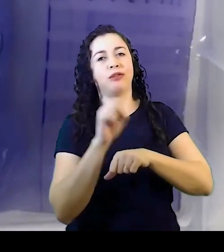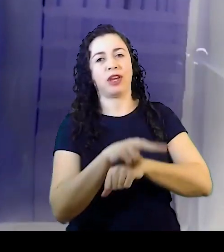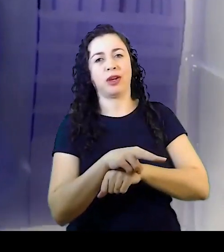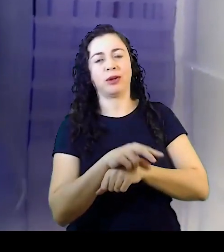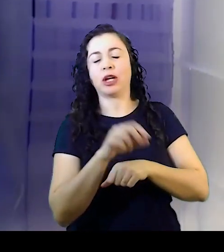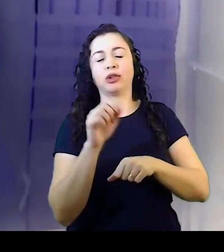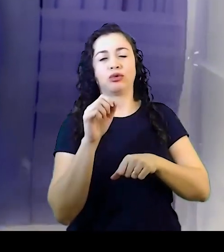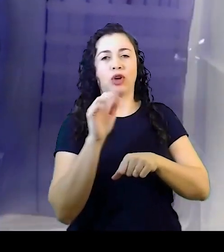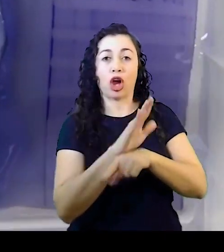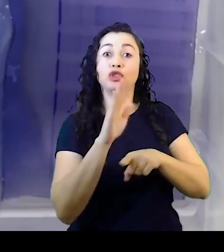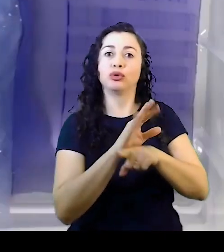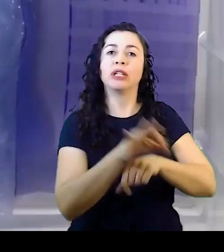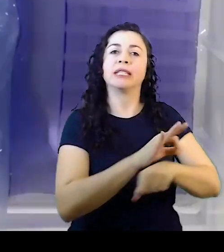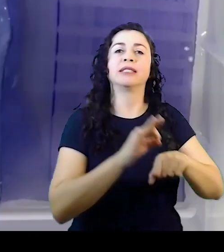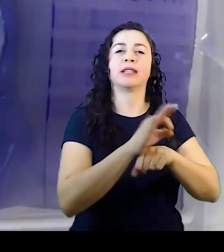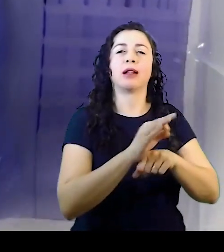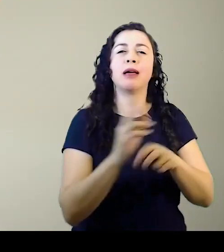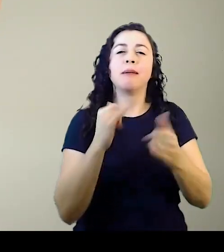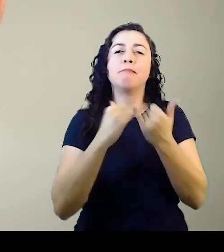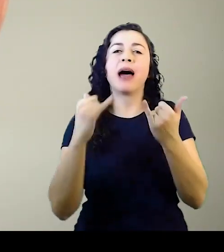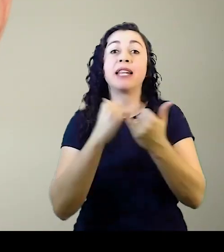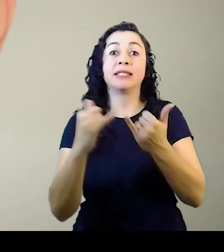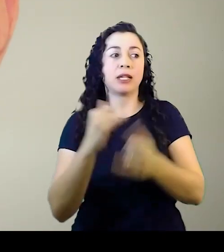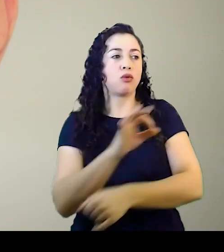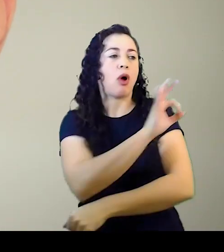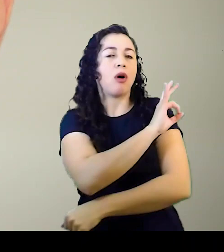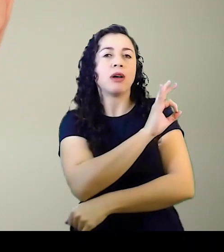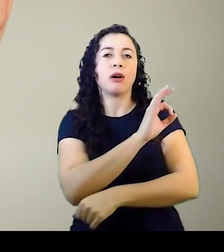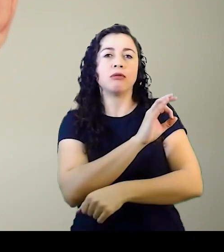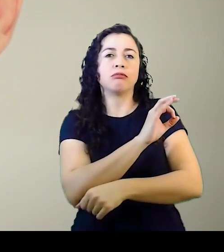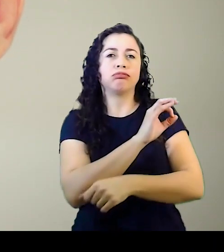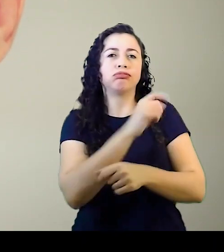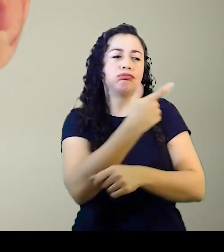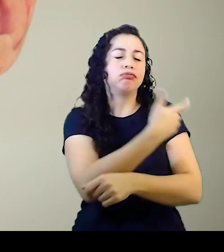vaccine process, so our response is similar, but other